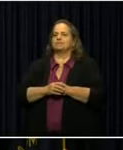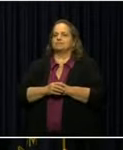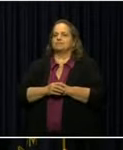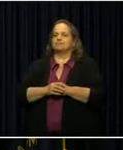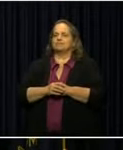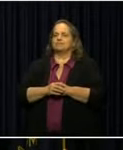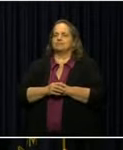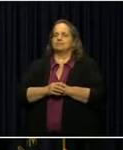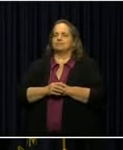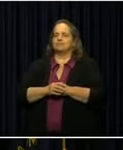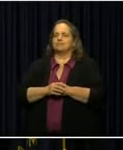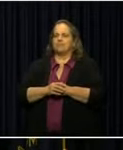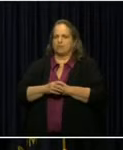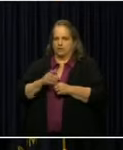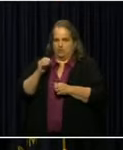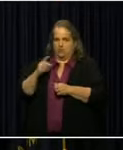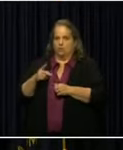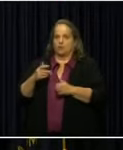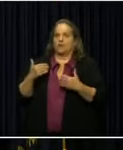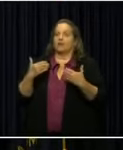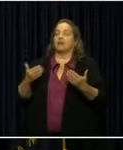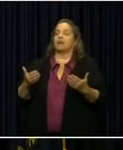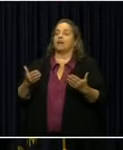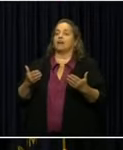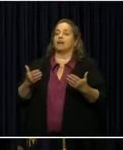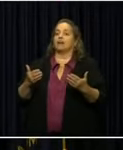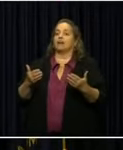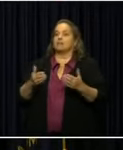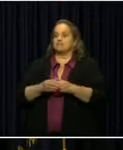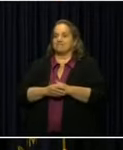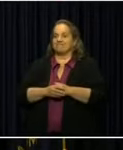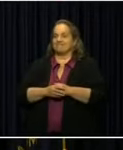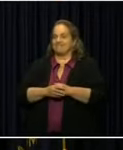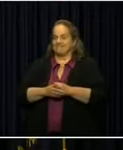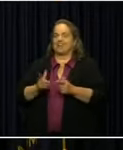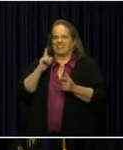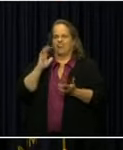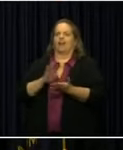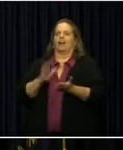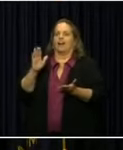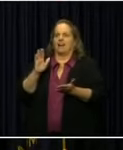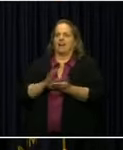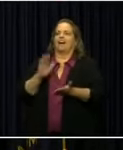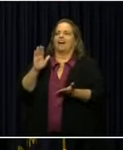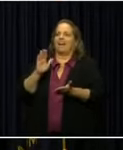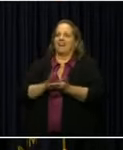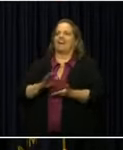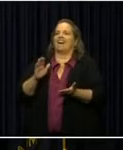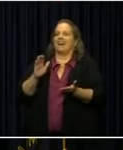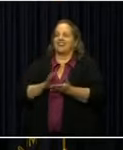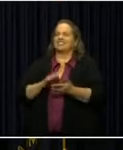THE DAY THAT WE'RE GOING TO LEARN IS "COMPASSION."